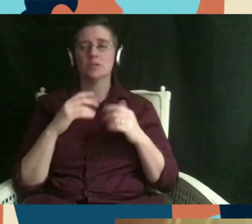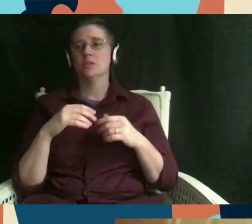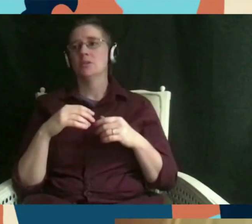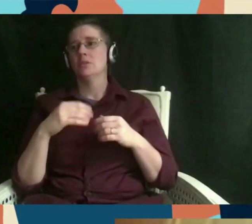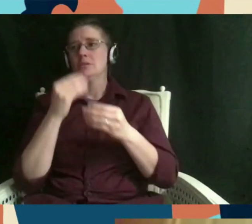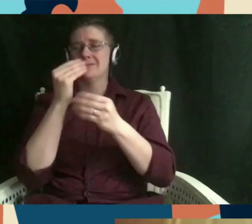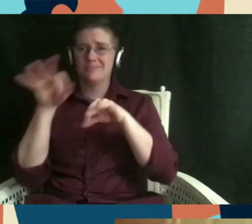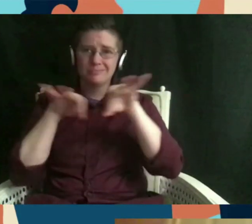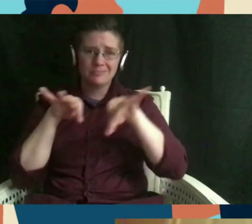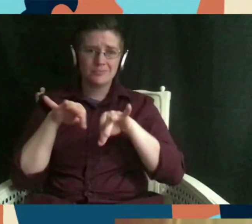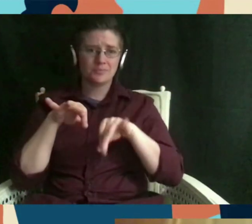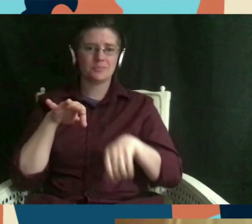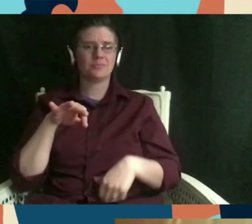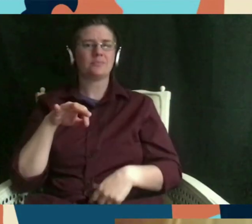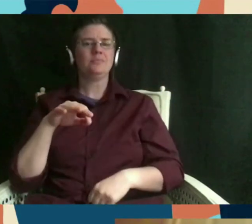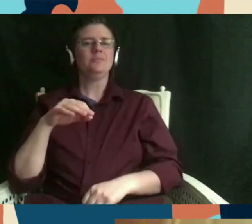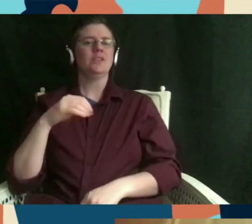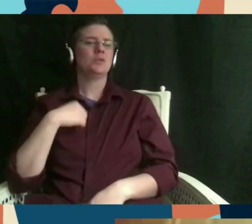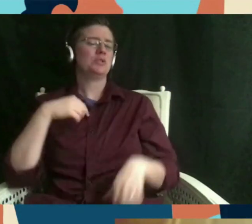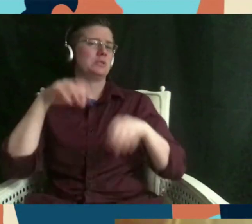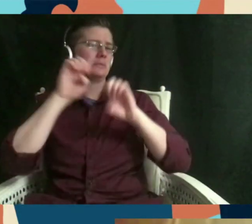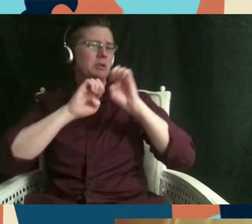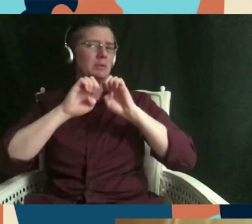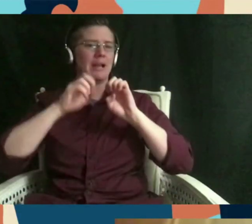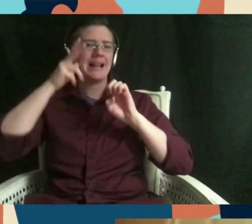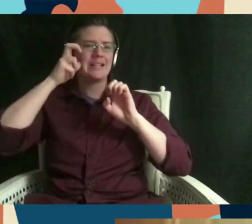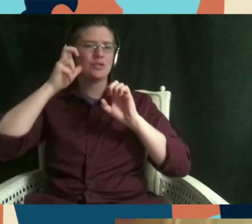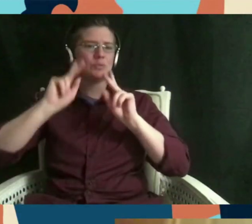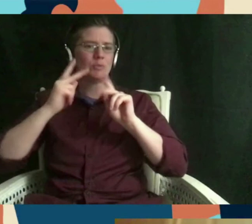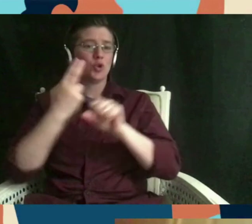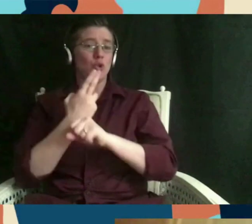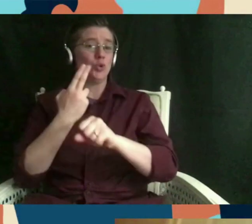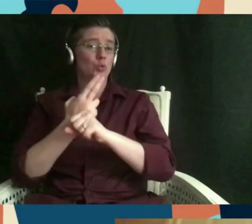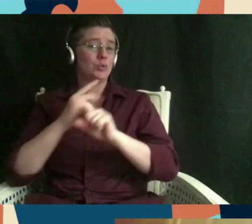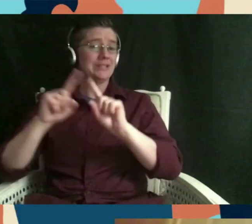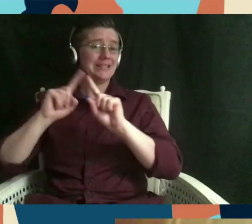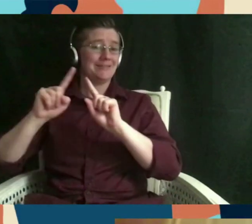be referred with different pronouns in order to figure out this is comfortable this is me